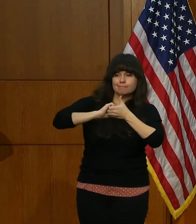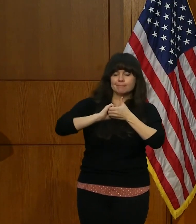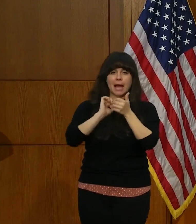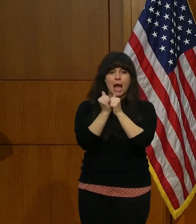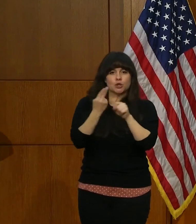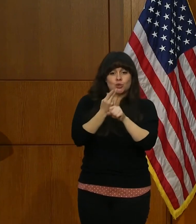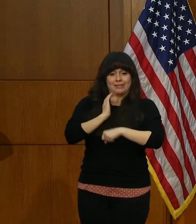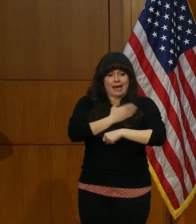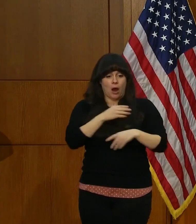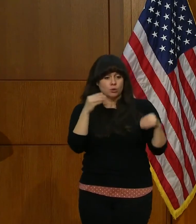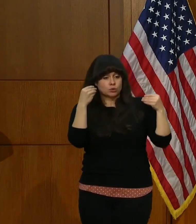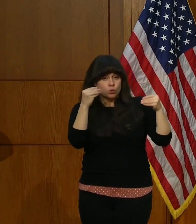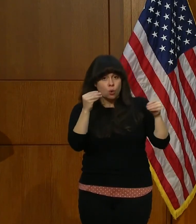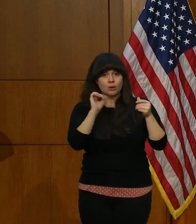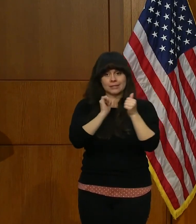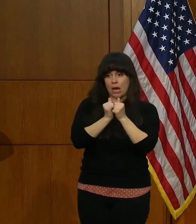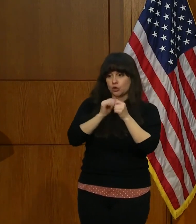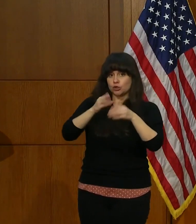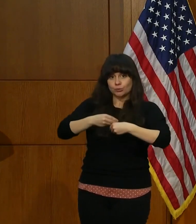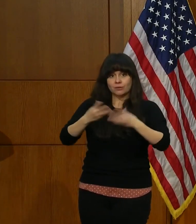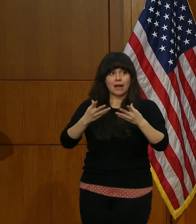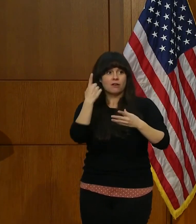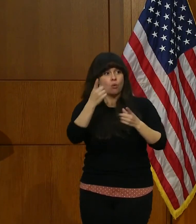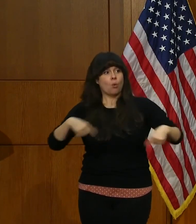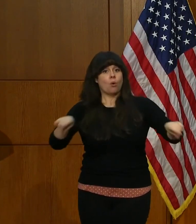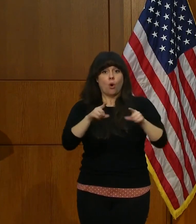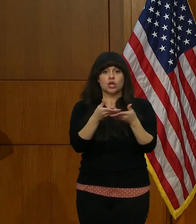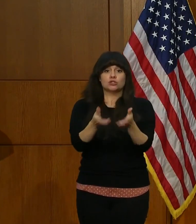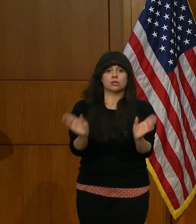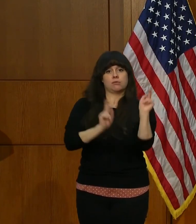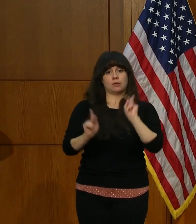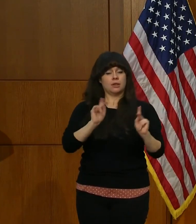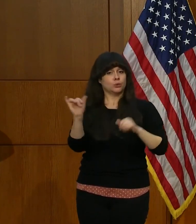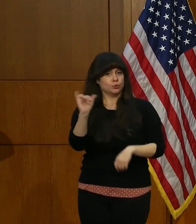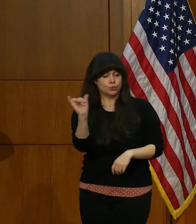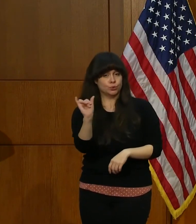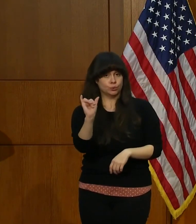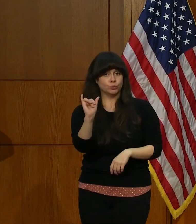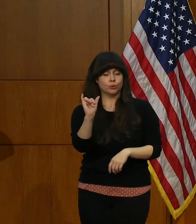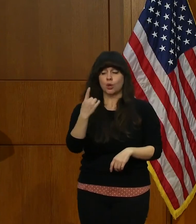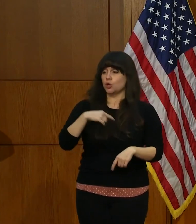COMMONWEALTH AS FAR AS HOW WE CAN PARTNER AND USE OUR RETAIL RESOURCE IS TO HELP THEM DO THE